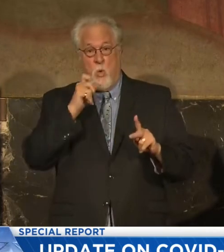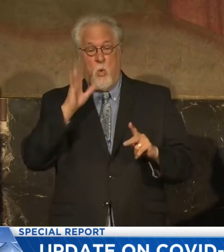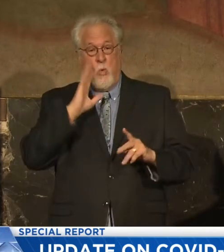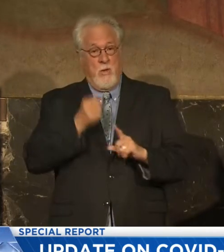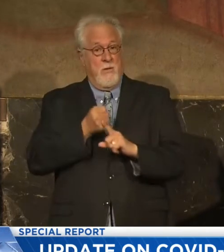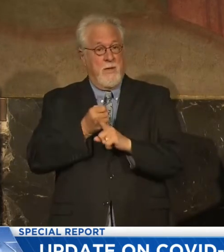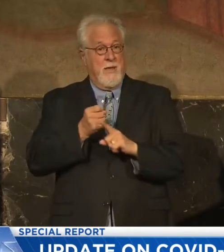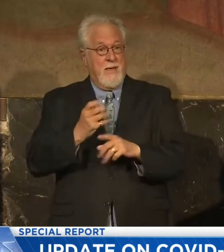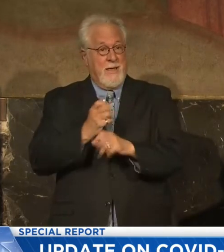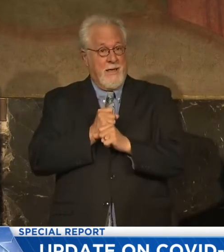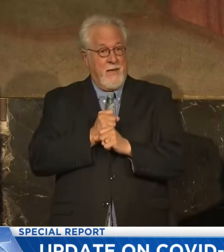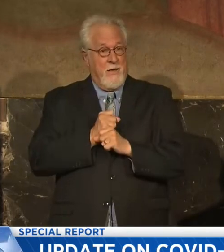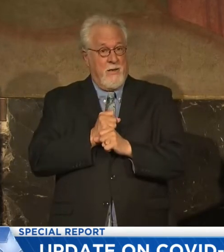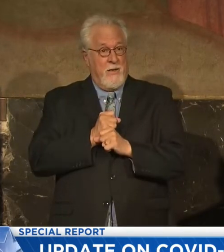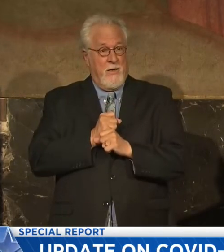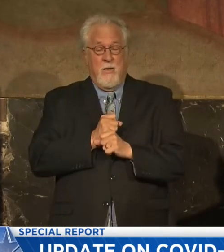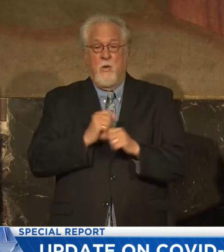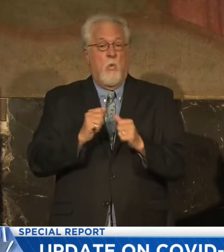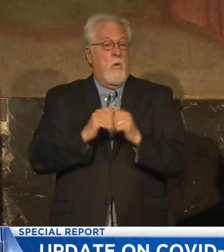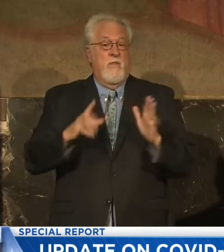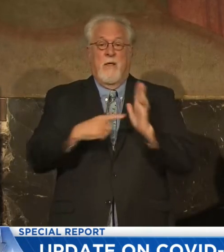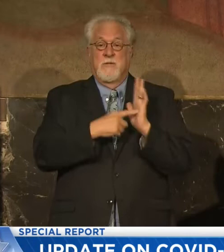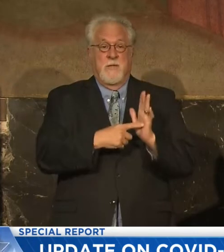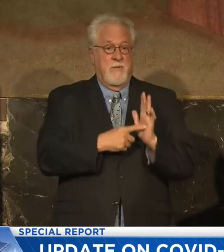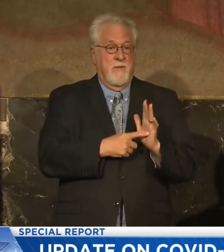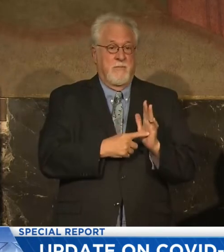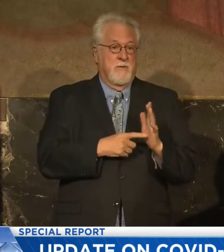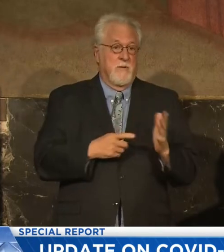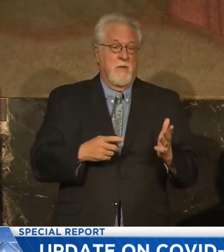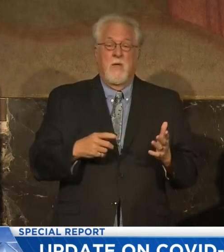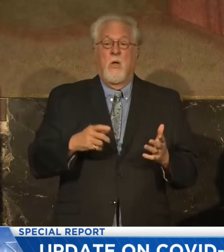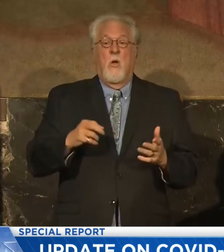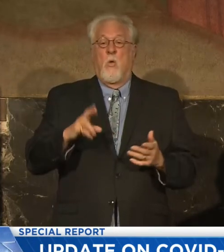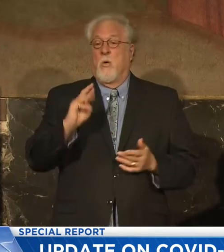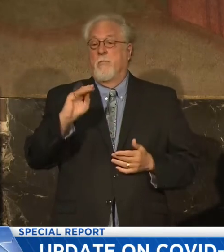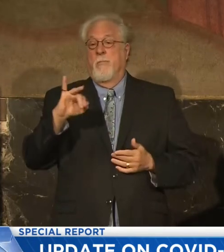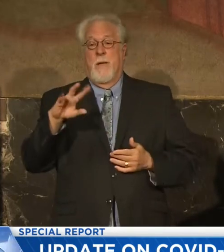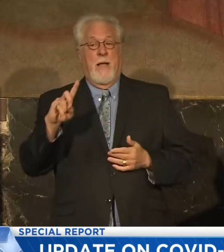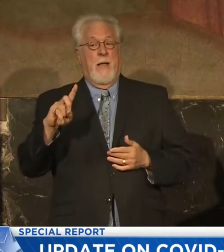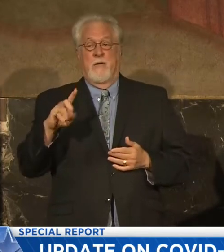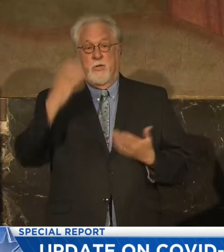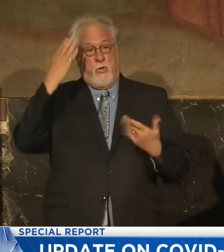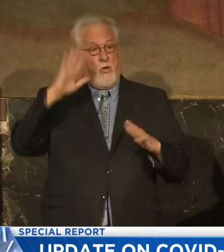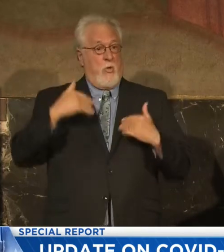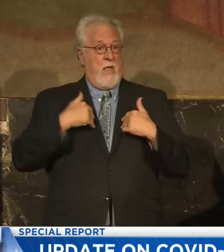LOUISIANA TODAY. WE KNOW THAT WE HAVE A LOT MORE THAN THAT. BECAUSE, AGAIN, APPROXIMATELY